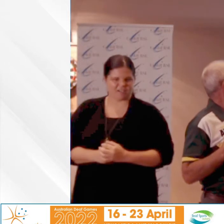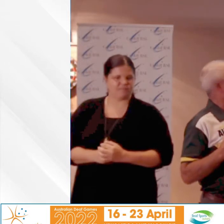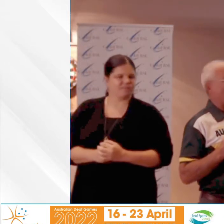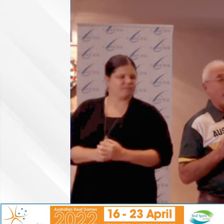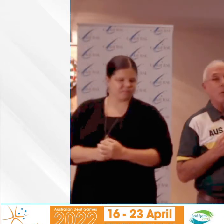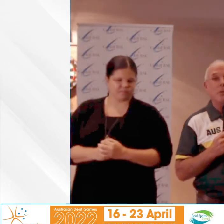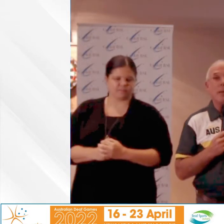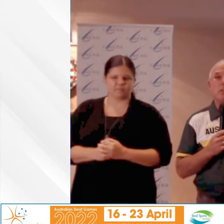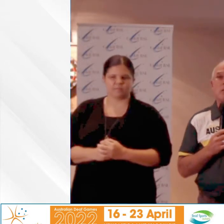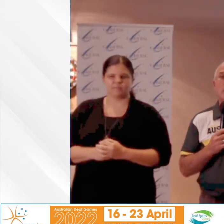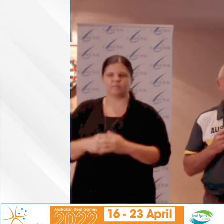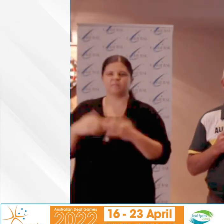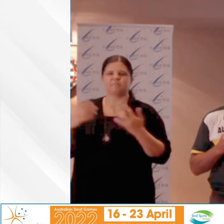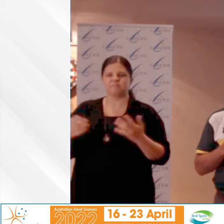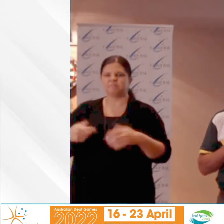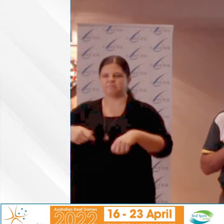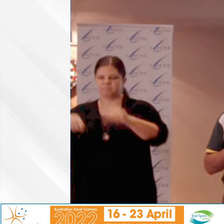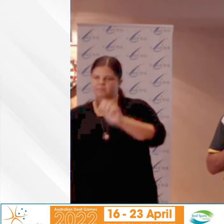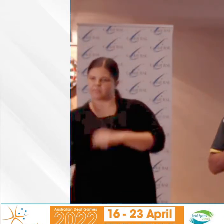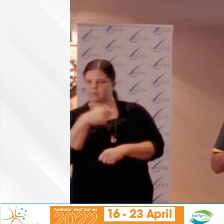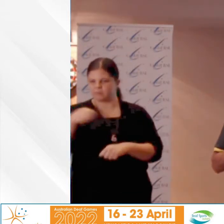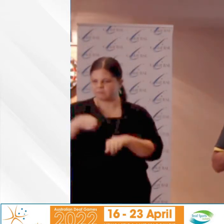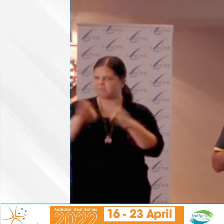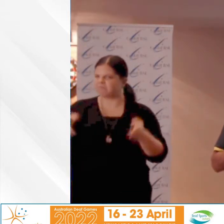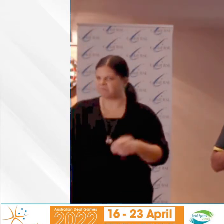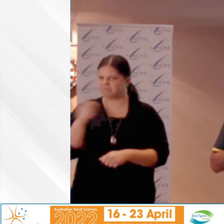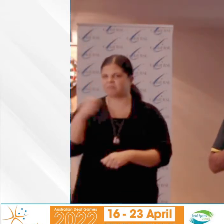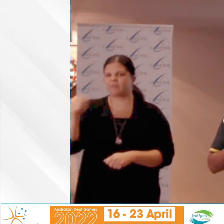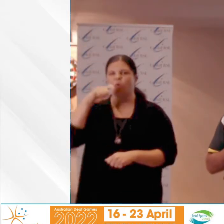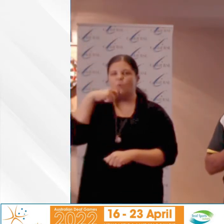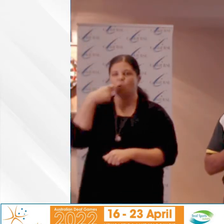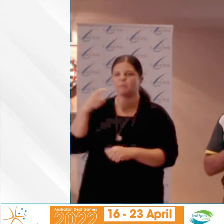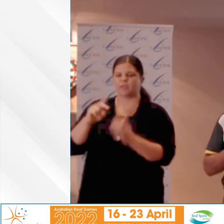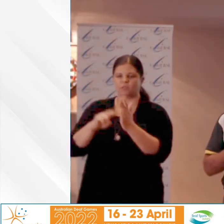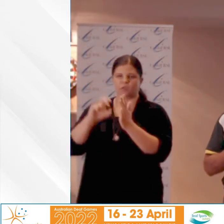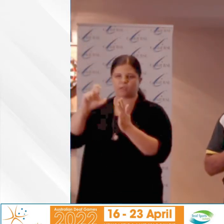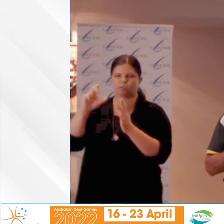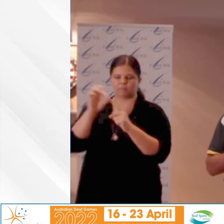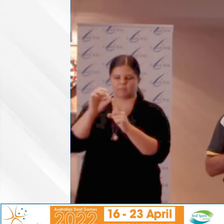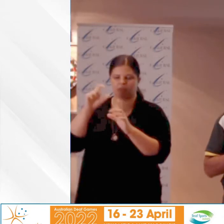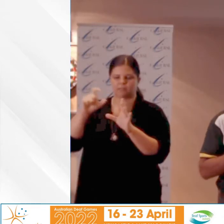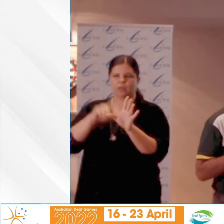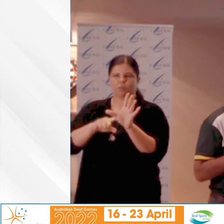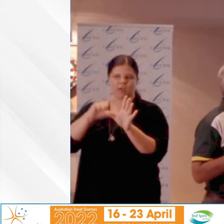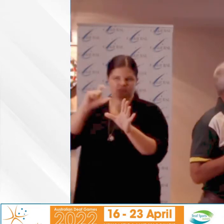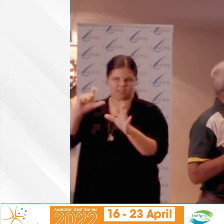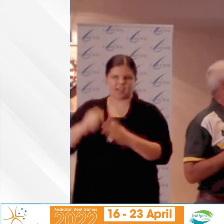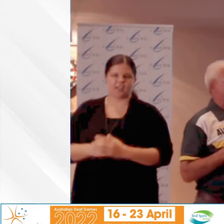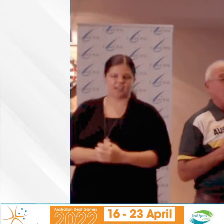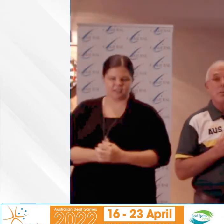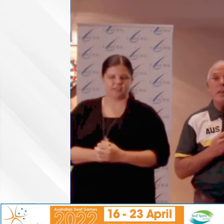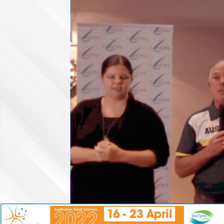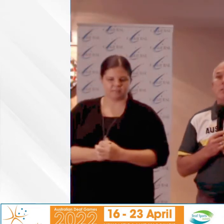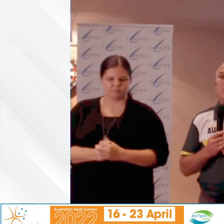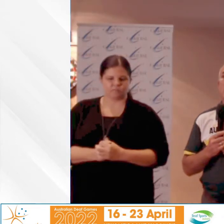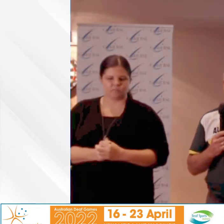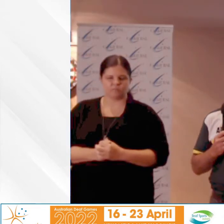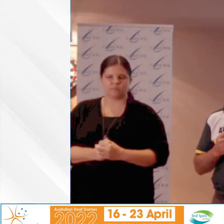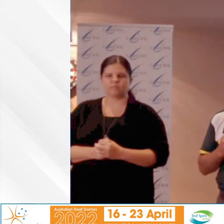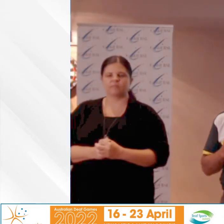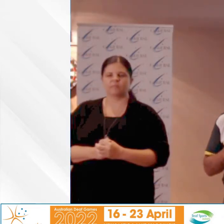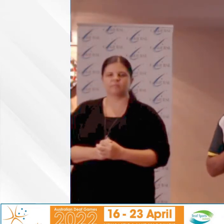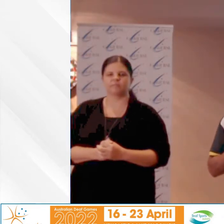table tennis is at the Newcastle PCYC tennis is at Broadmeadow